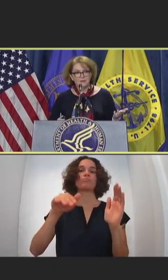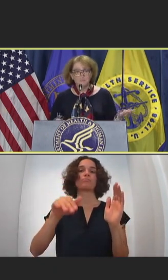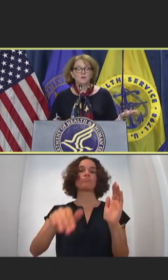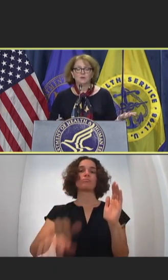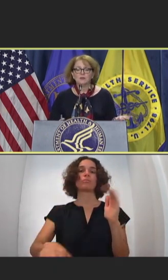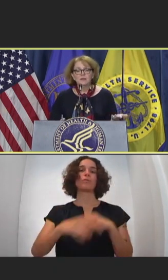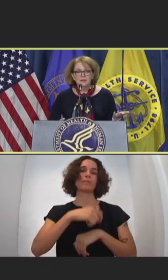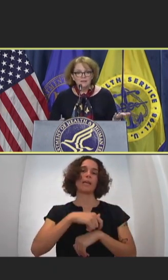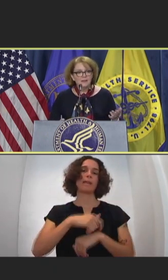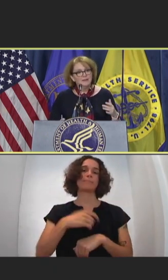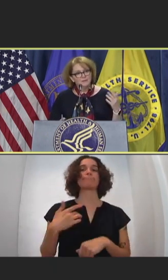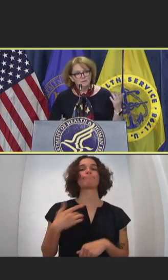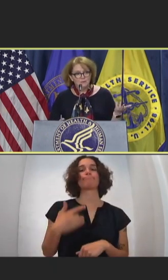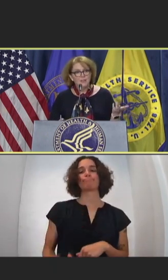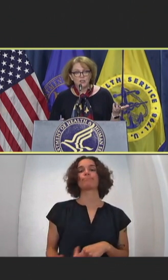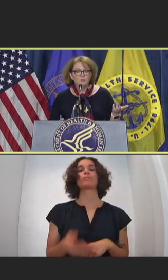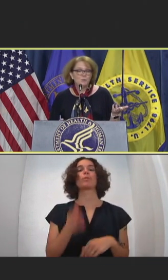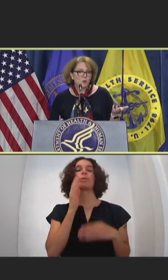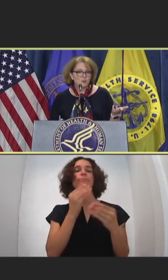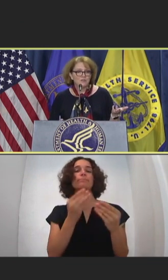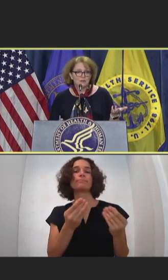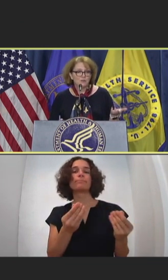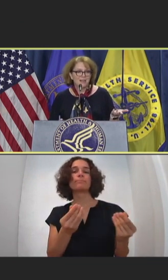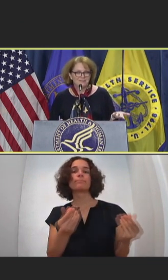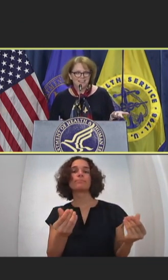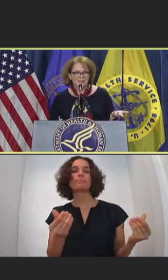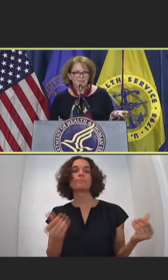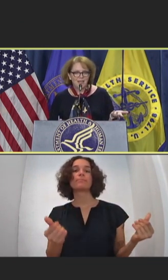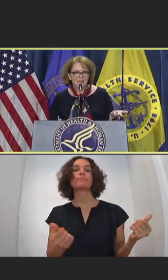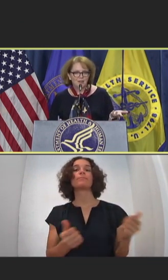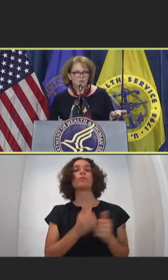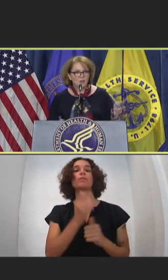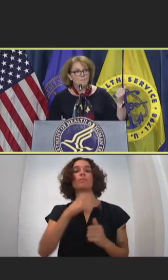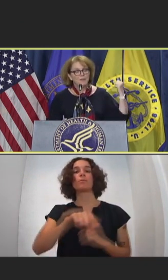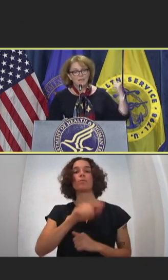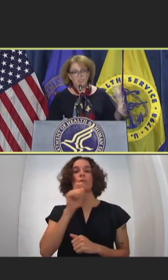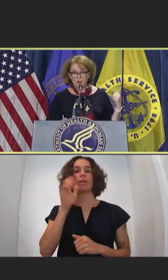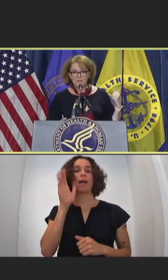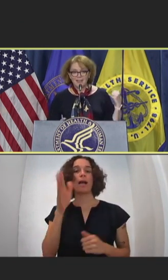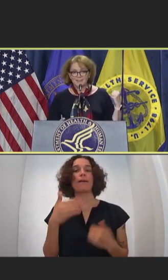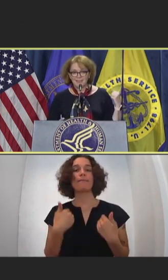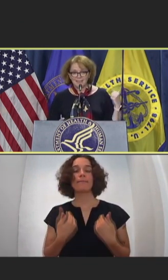typical that that a good proportion of them will have negative titers, but they were vaccinated.